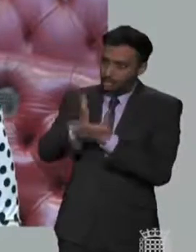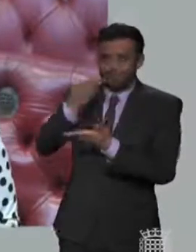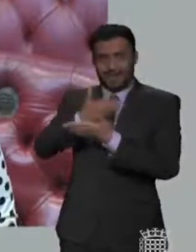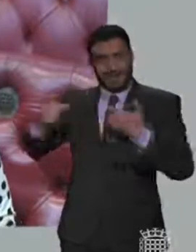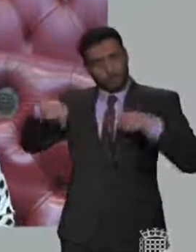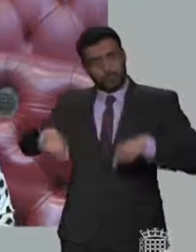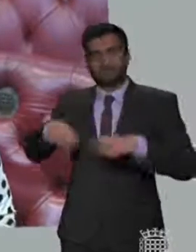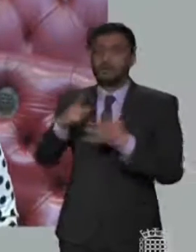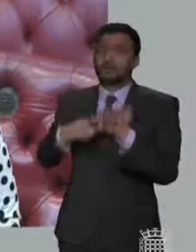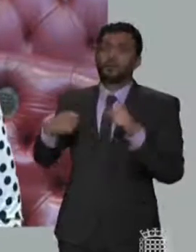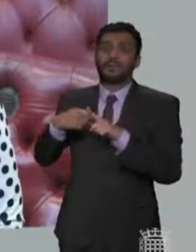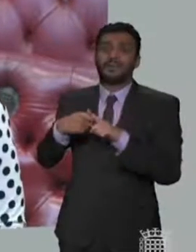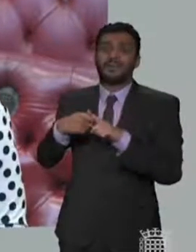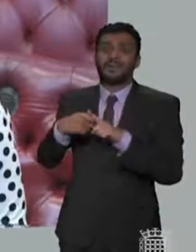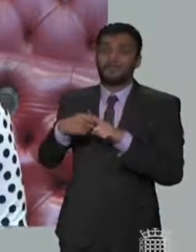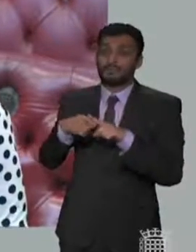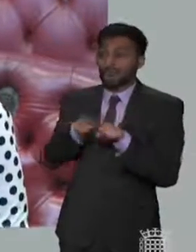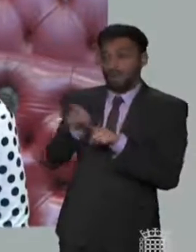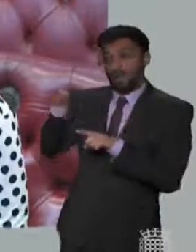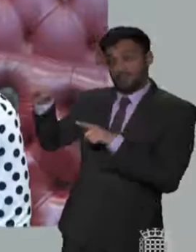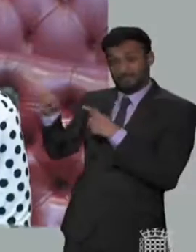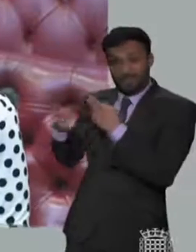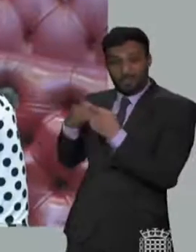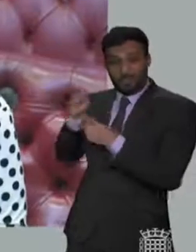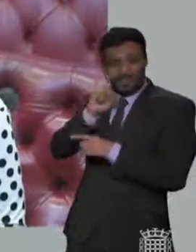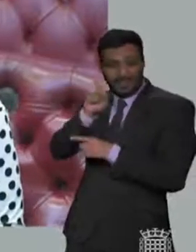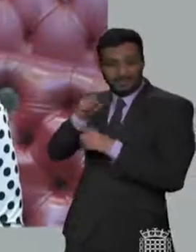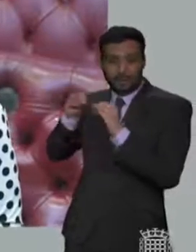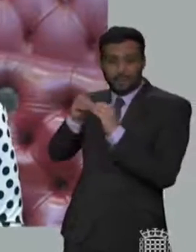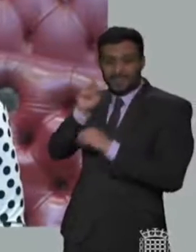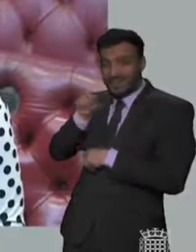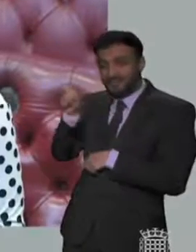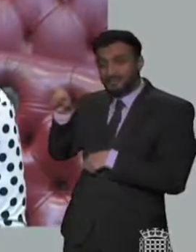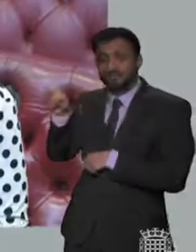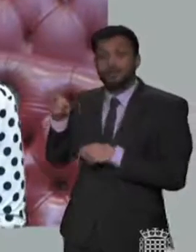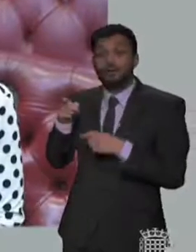noble lady baroness gray thompson emphasized on a similar footing to how welsh and gaelic are